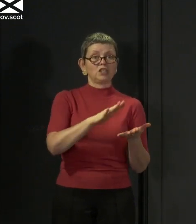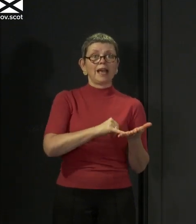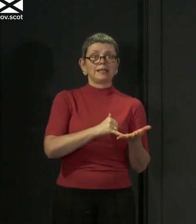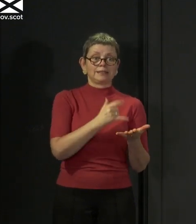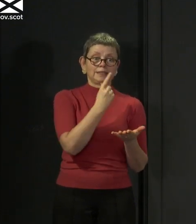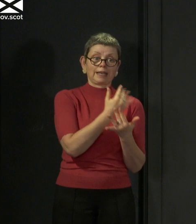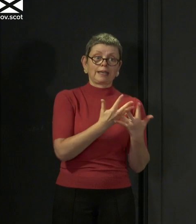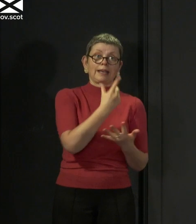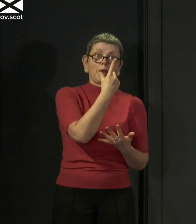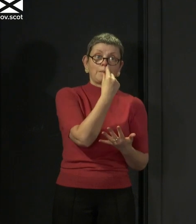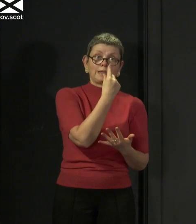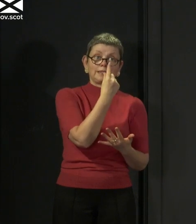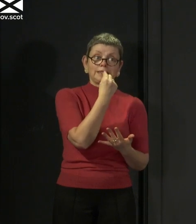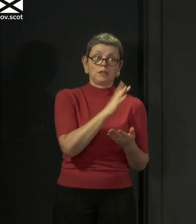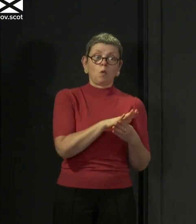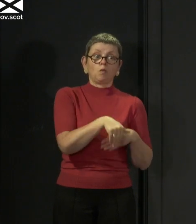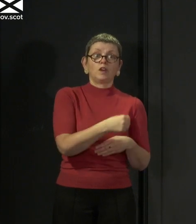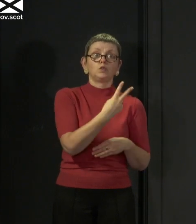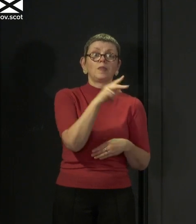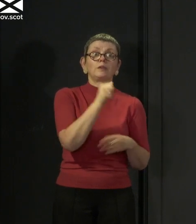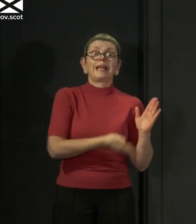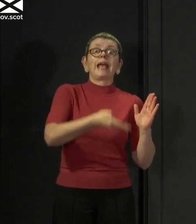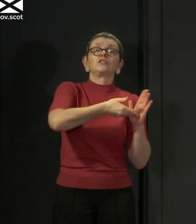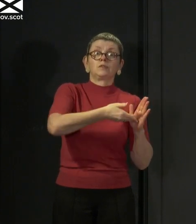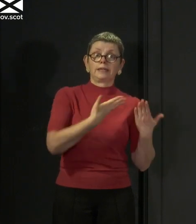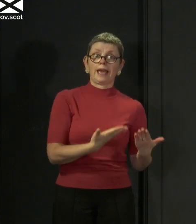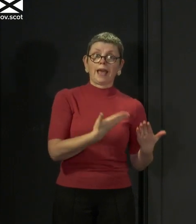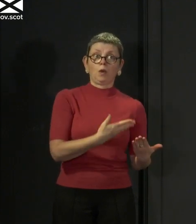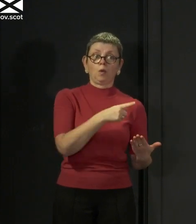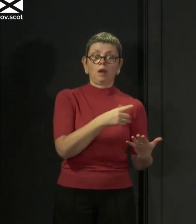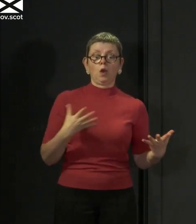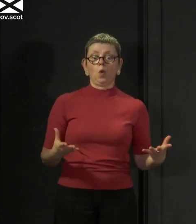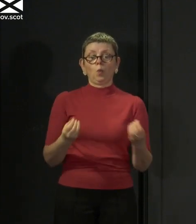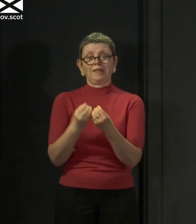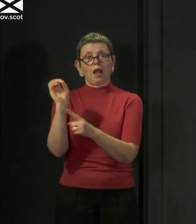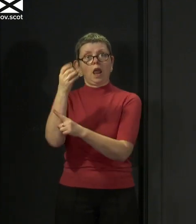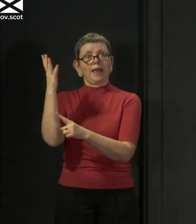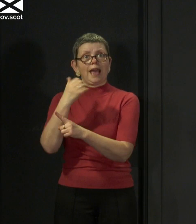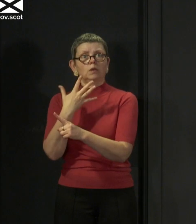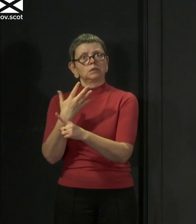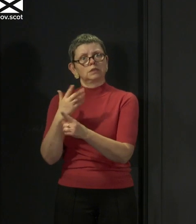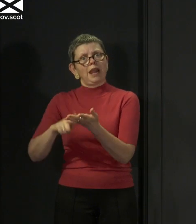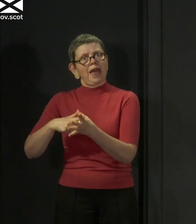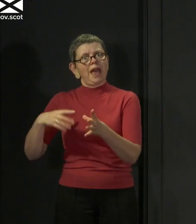by more than 2,000. Together, with the capacity from the Lighthouse Lab at Glasgow University,